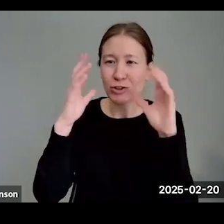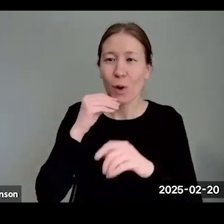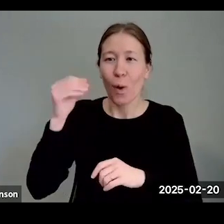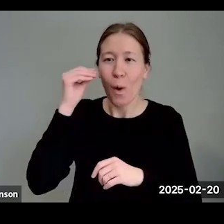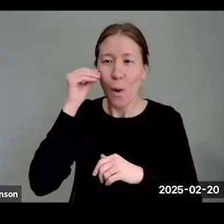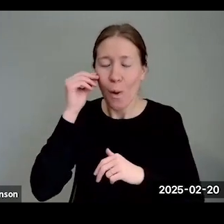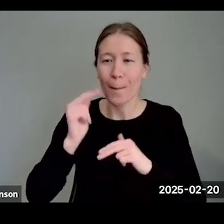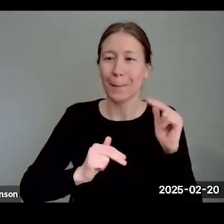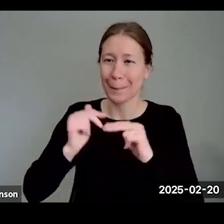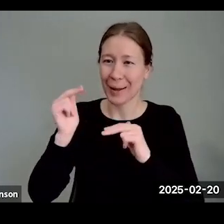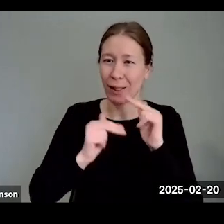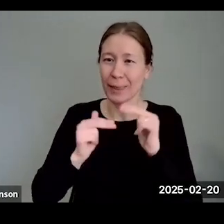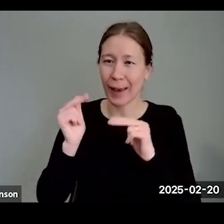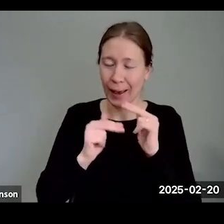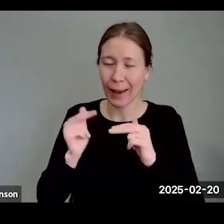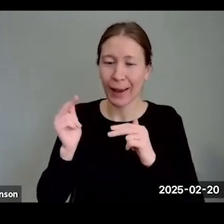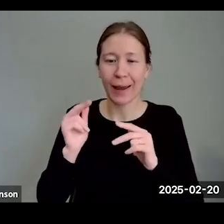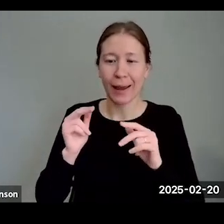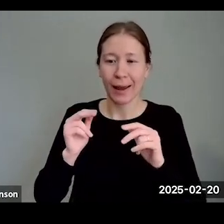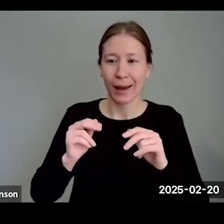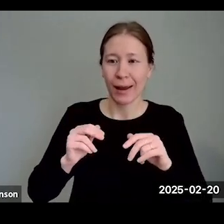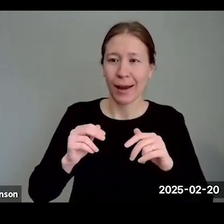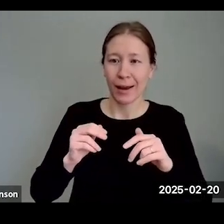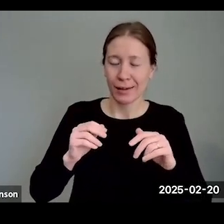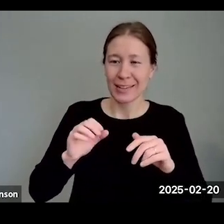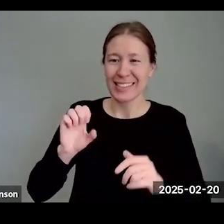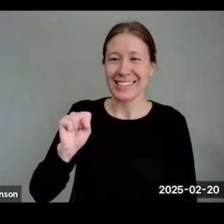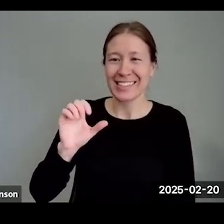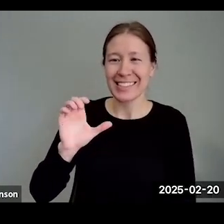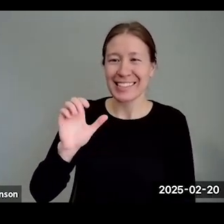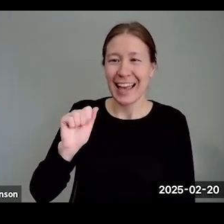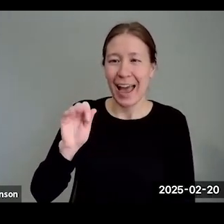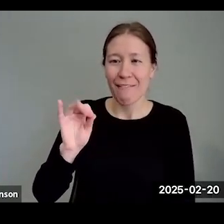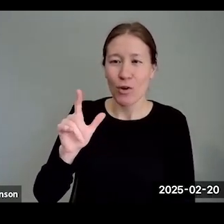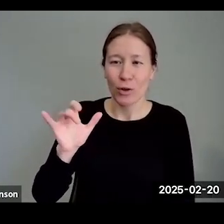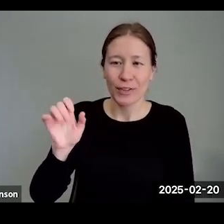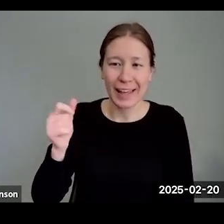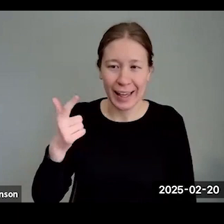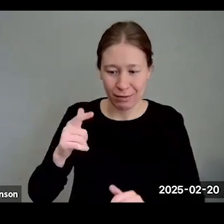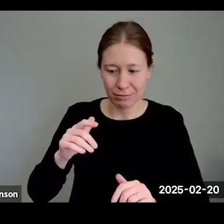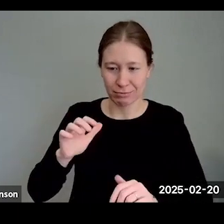And we're gonna compare that to a job description and job functions. So when we're thinking of the scaffolding,